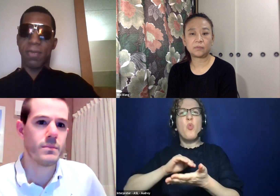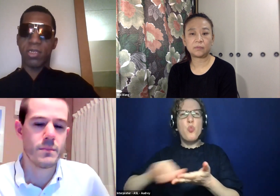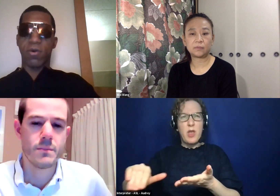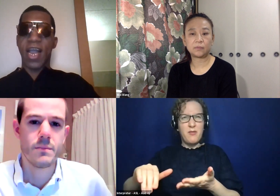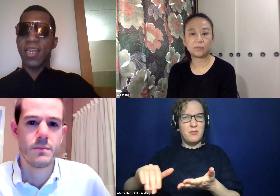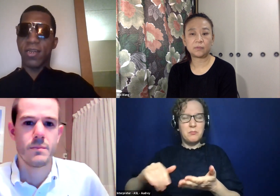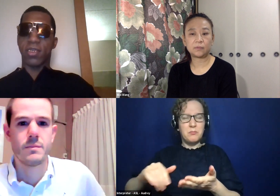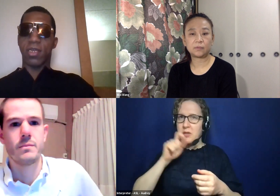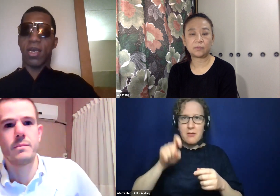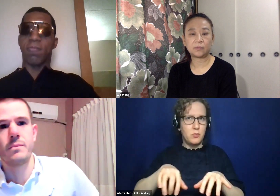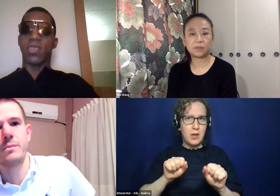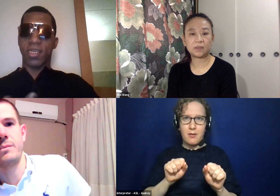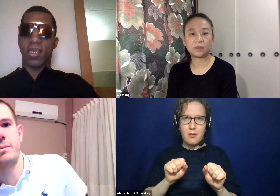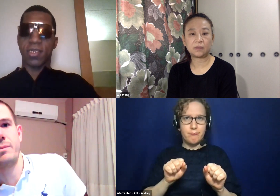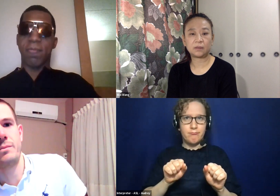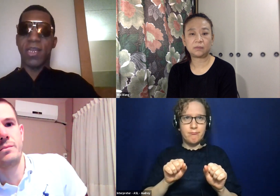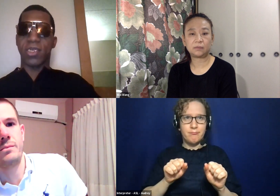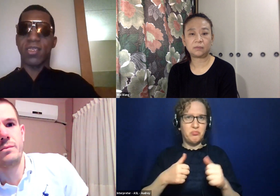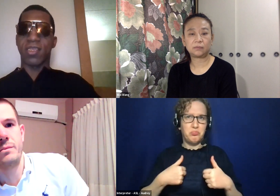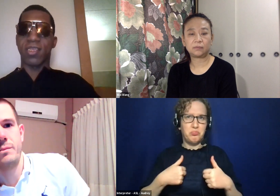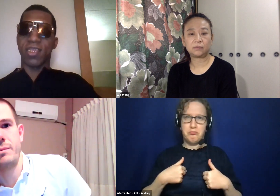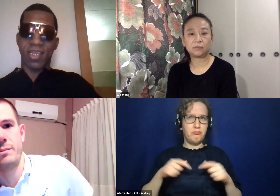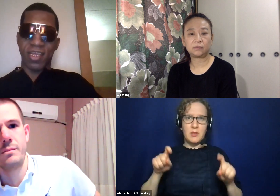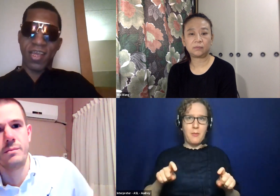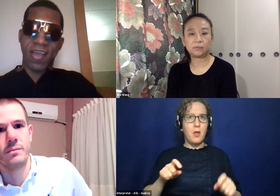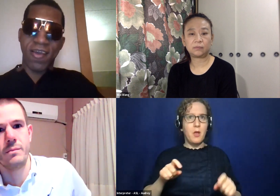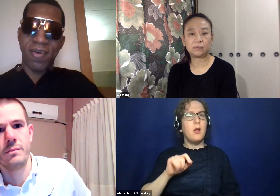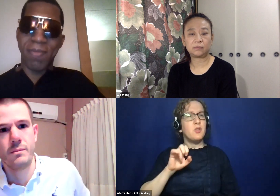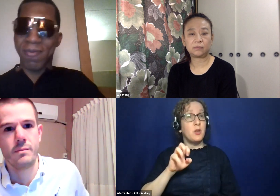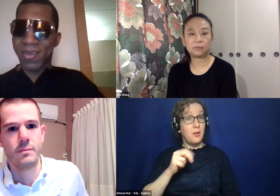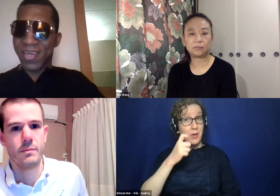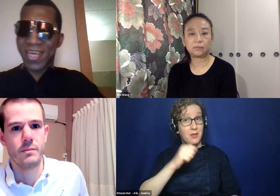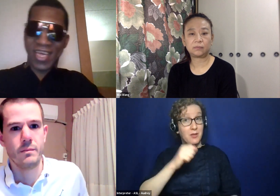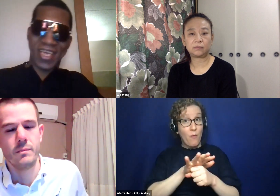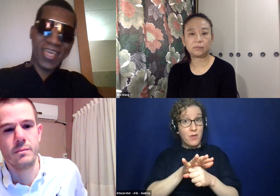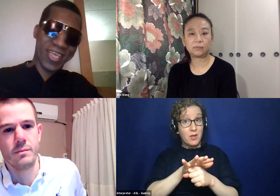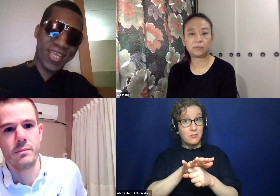so I didn't take the examination. >> JUSTIN HARFORD: Because of the COVID situation, okay. >> JUSTICE CHUKWU: Maybe.